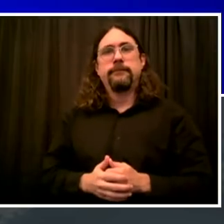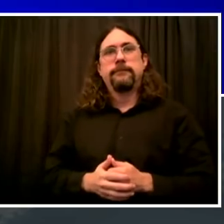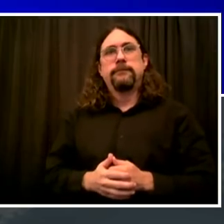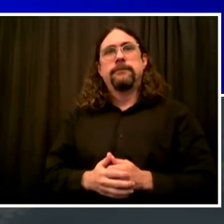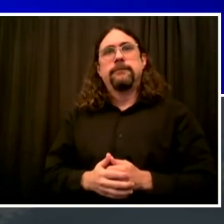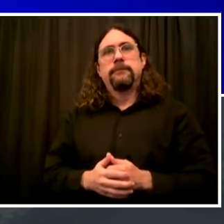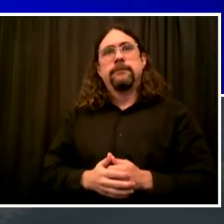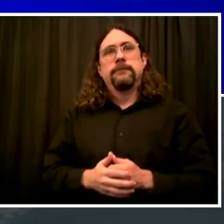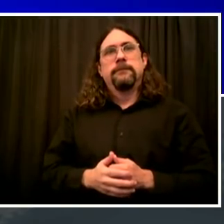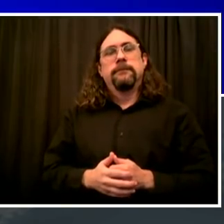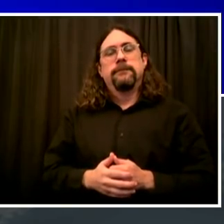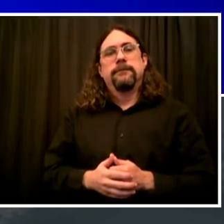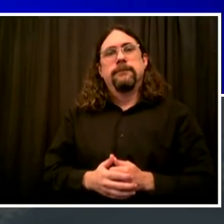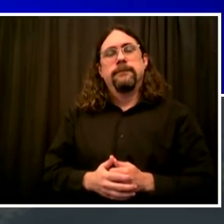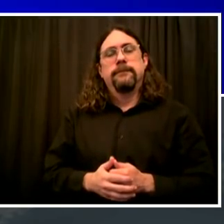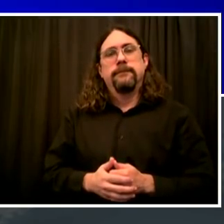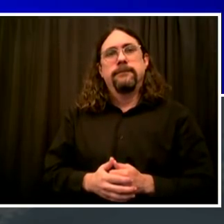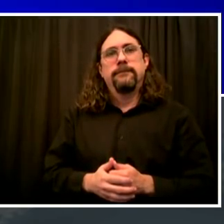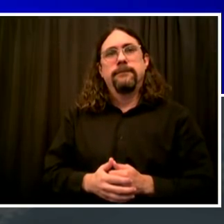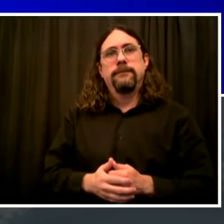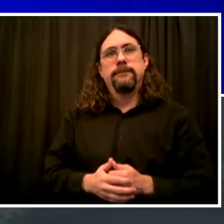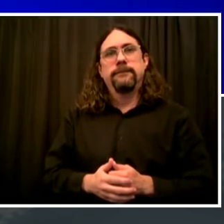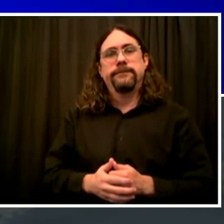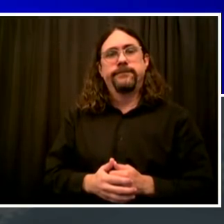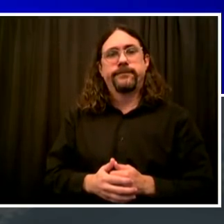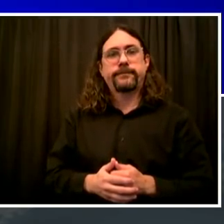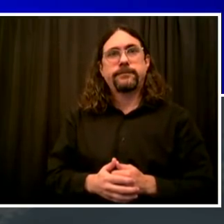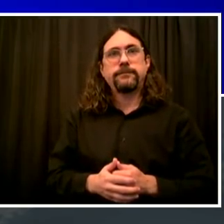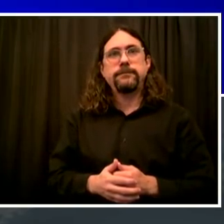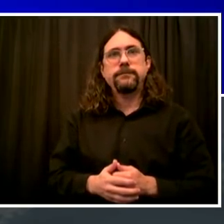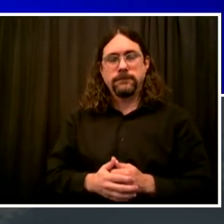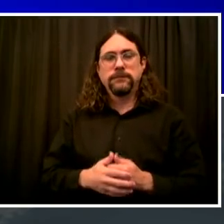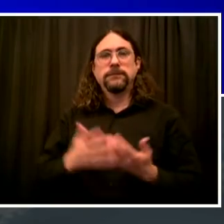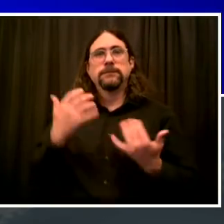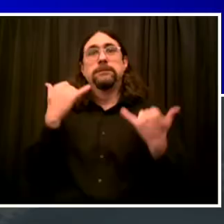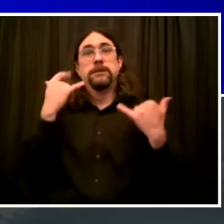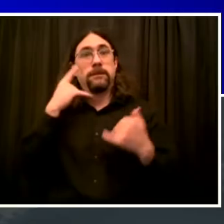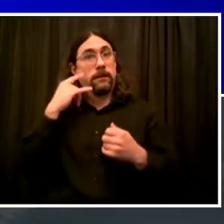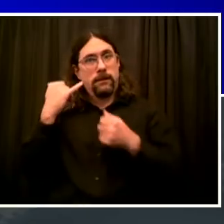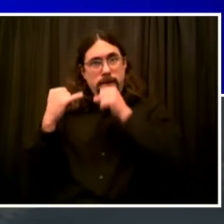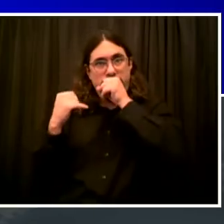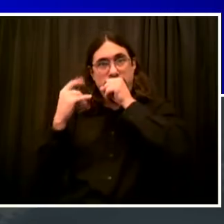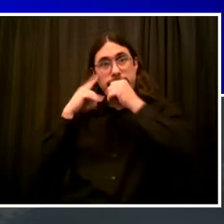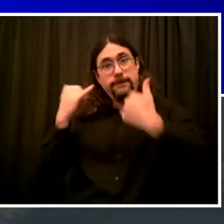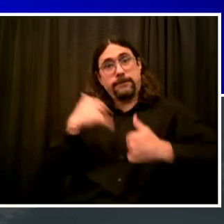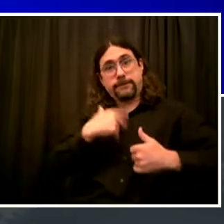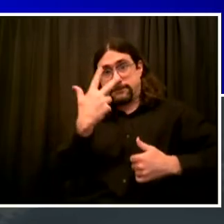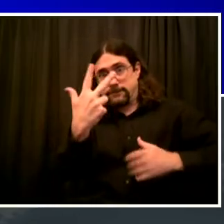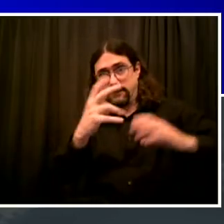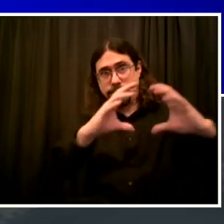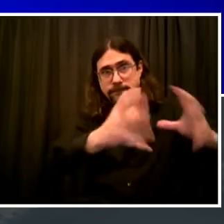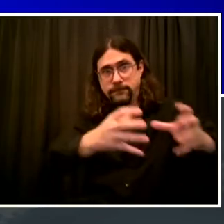WEN OWWANT TO ENCOURAGE THREE GROUPS OF PEOPLE TO GET TESTING THAT'S AVAILABLE TO THEM.